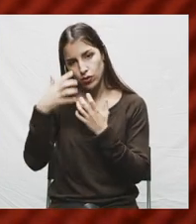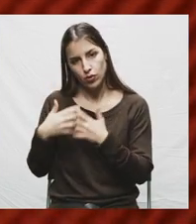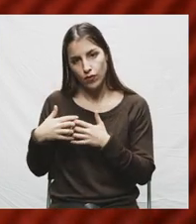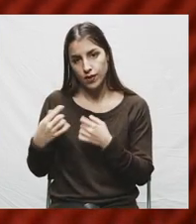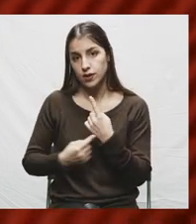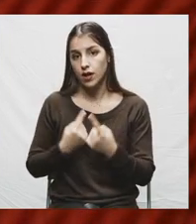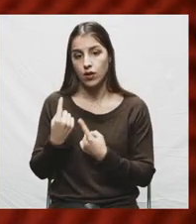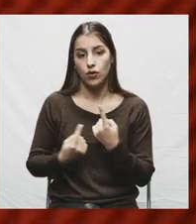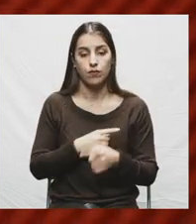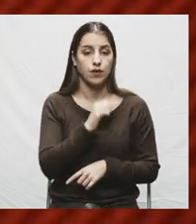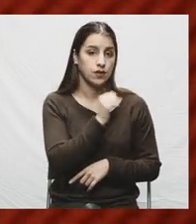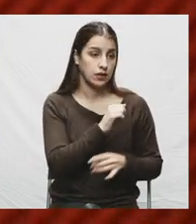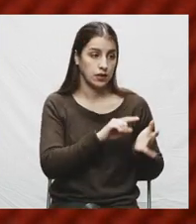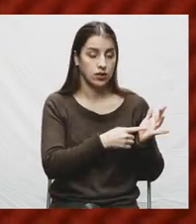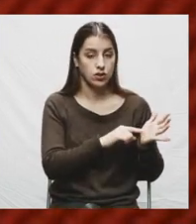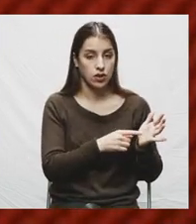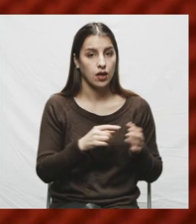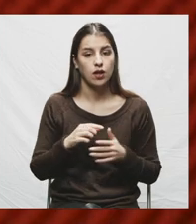[Ana] — You were trying to test that universe.